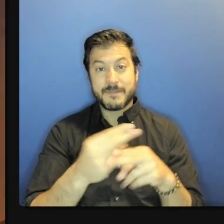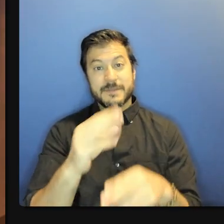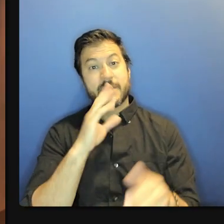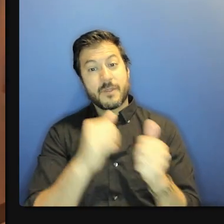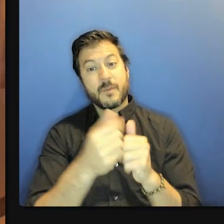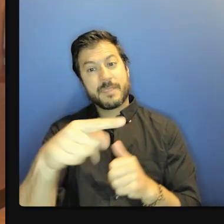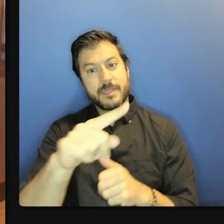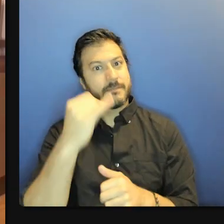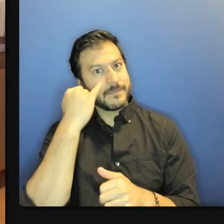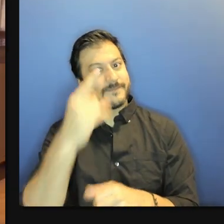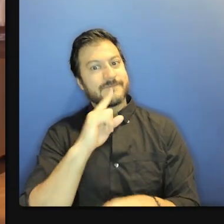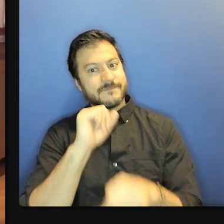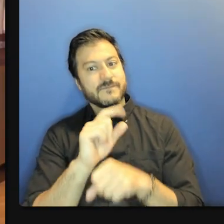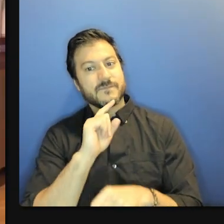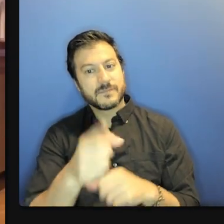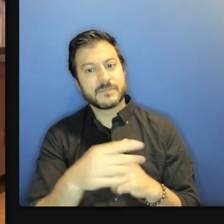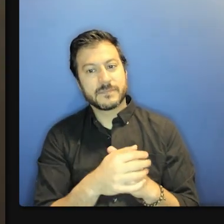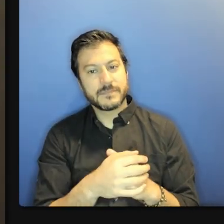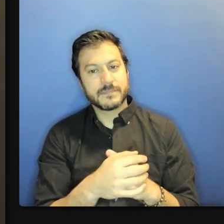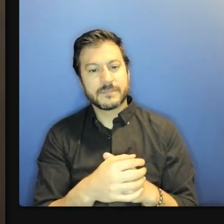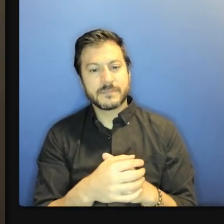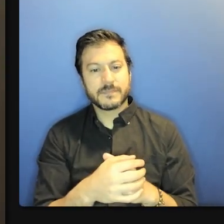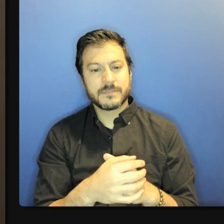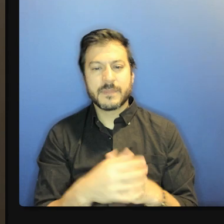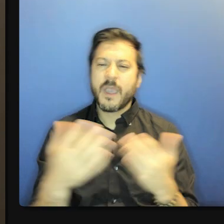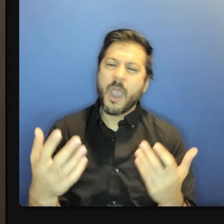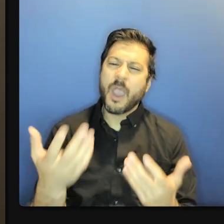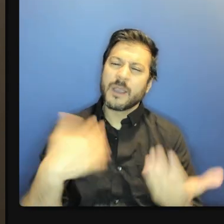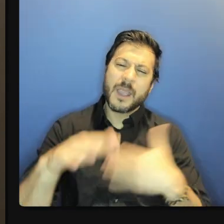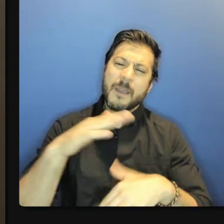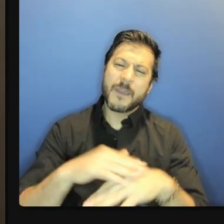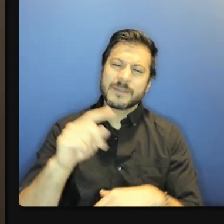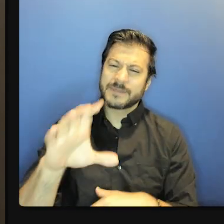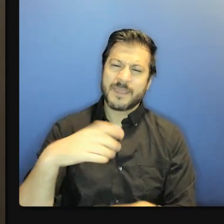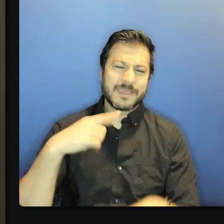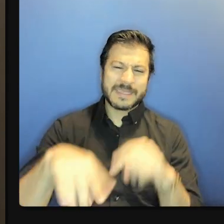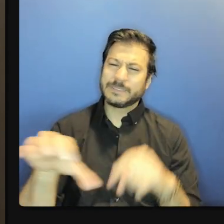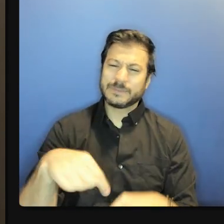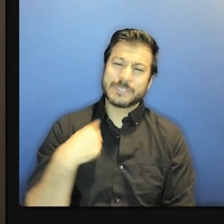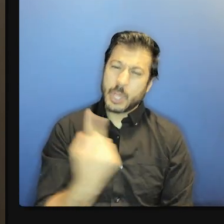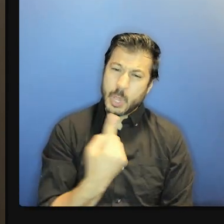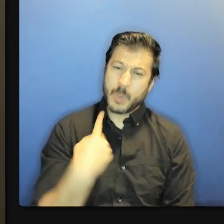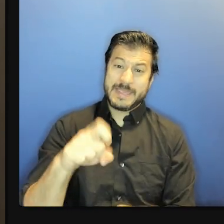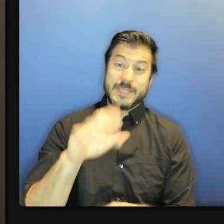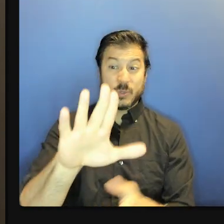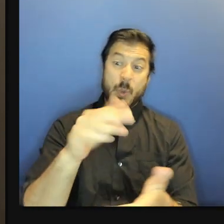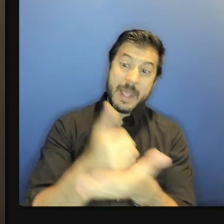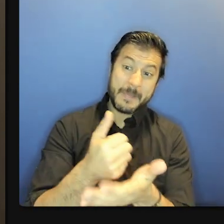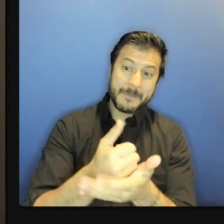and talk to them as if it were real. [IN BUGS BUNNY VOICE] Oh, come on Doc! I can't do this alone. I need your help.